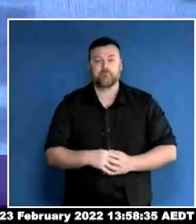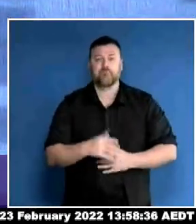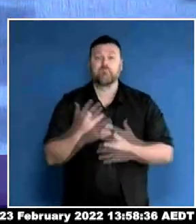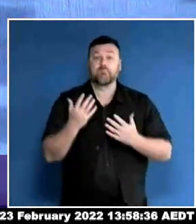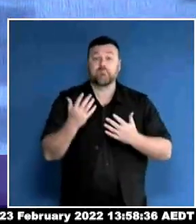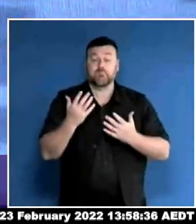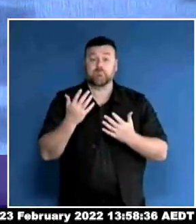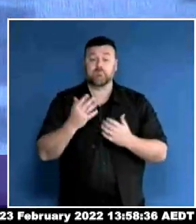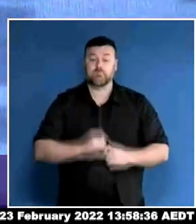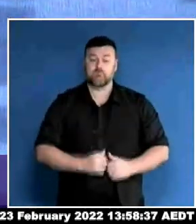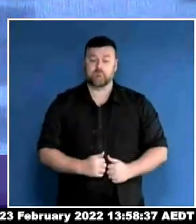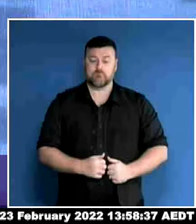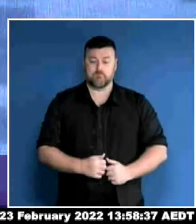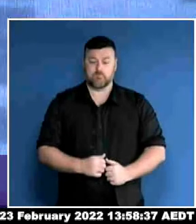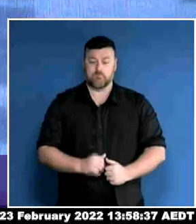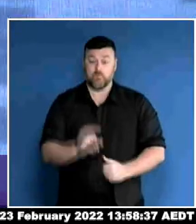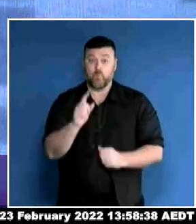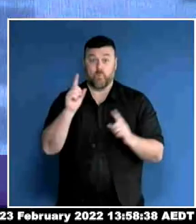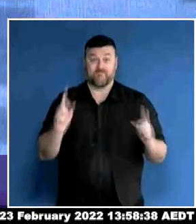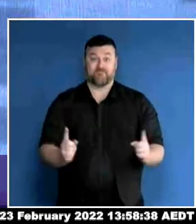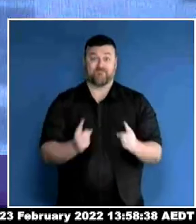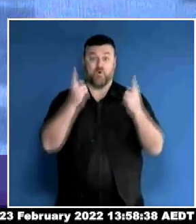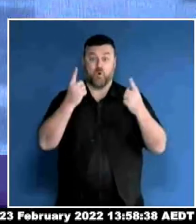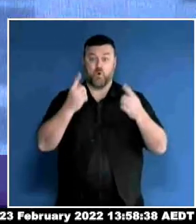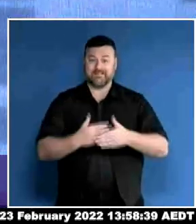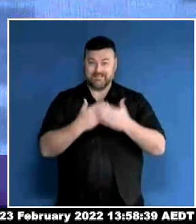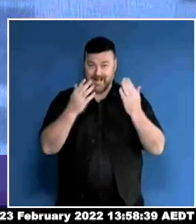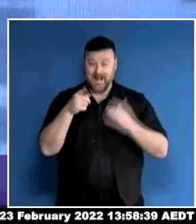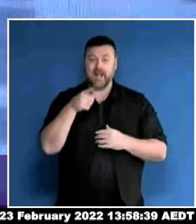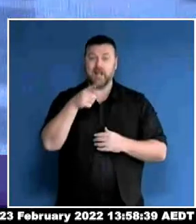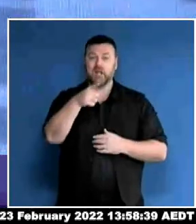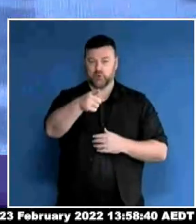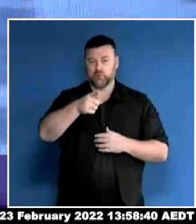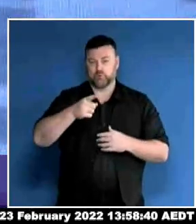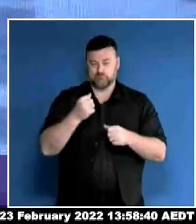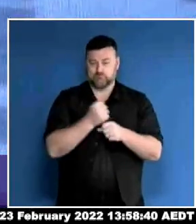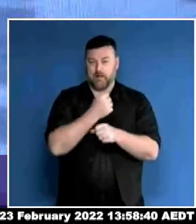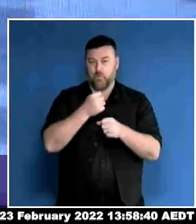work as the barista trainer was 7 May 2019.